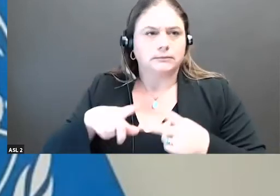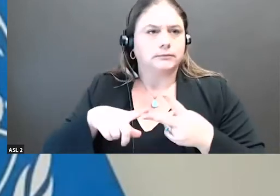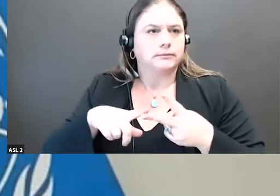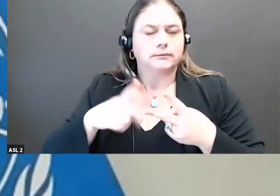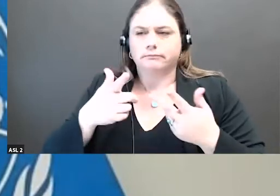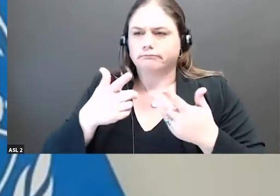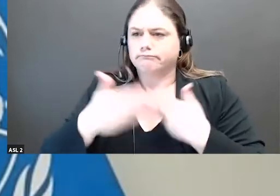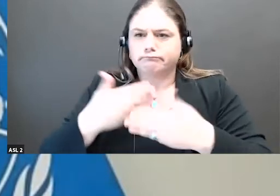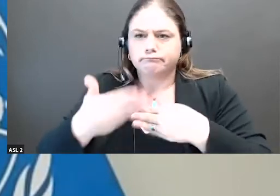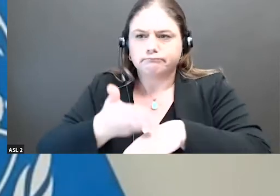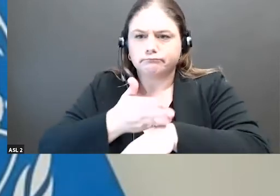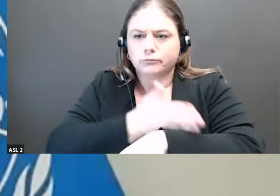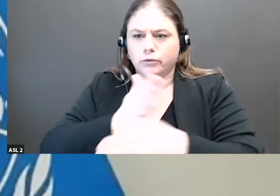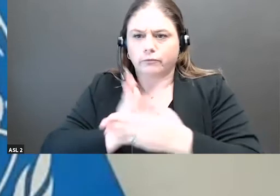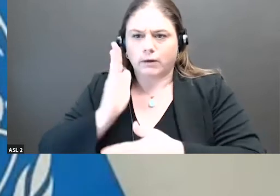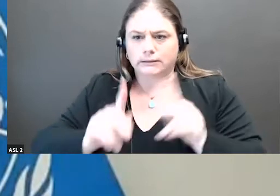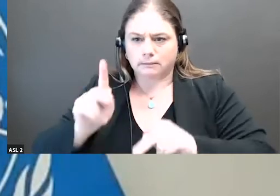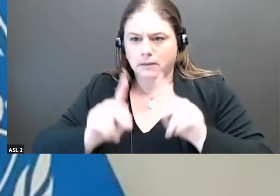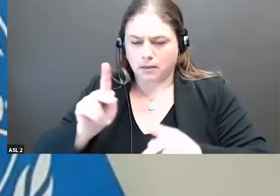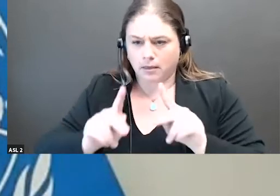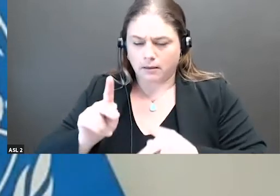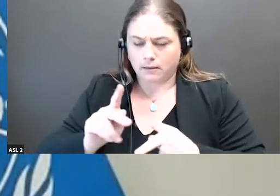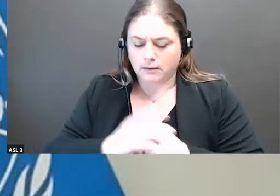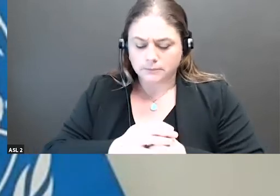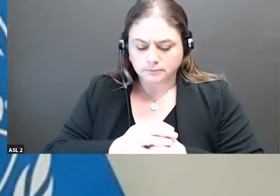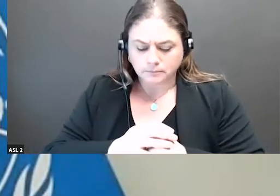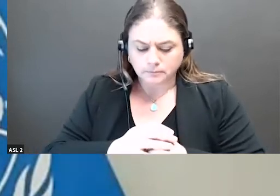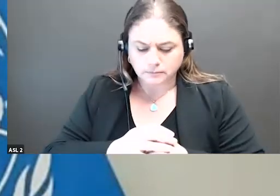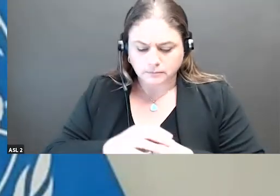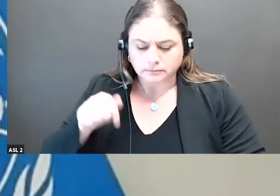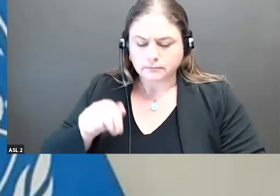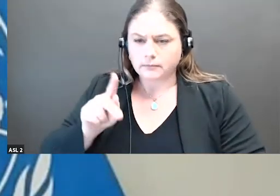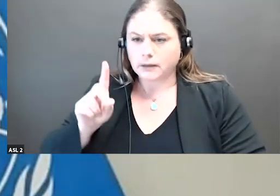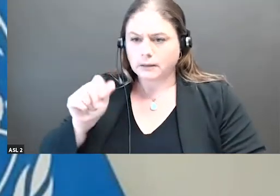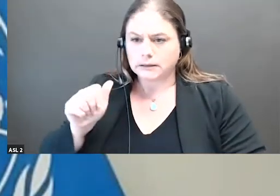people living with disabilities have seen their rights specifically recognized, with the CRPD